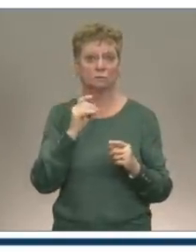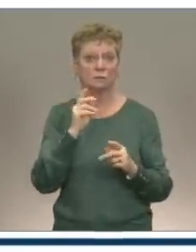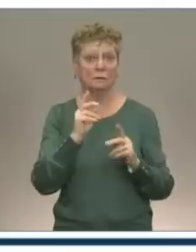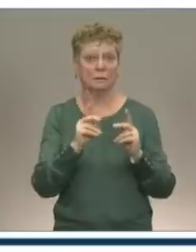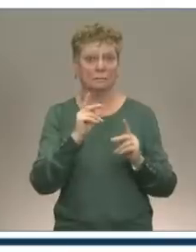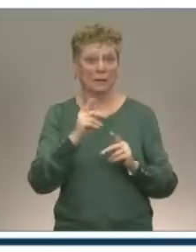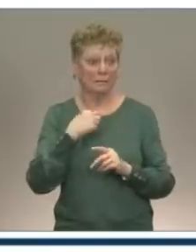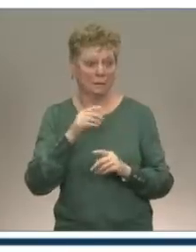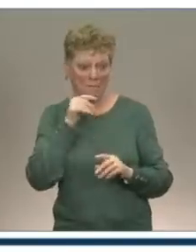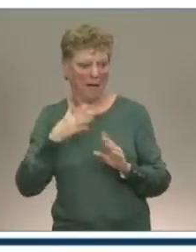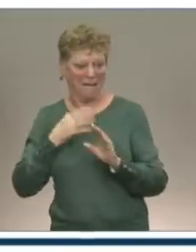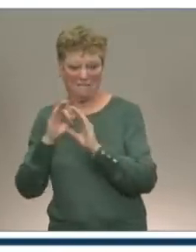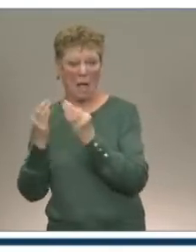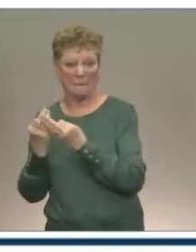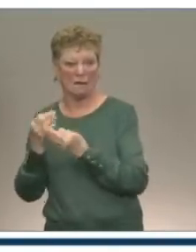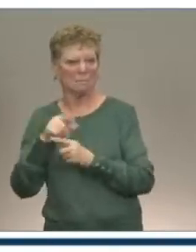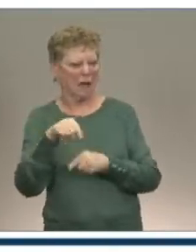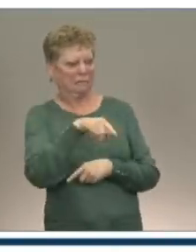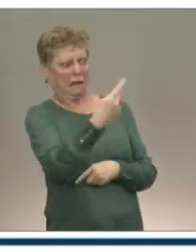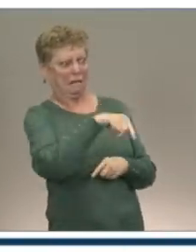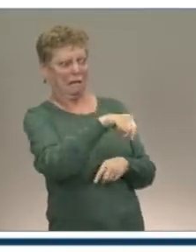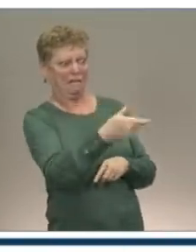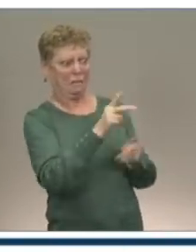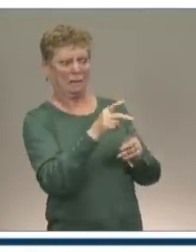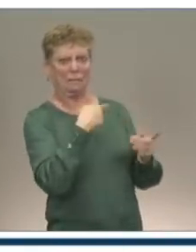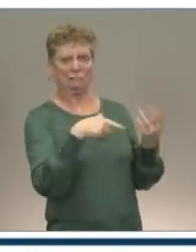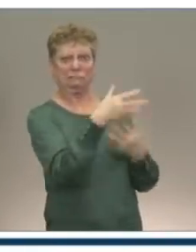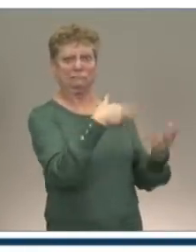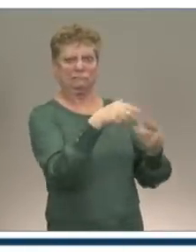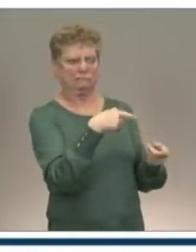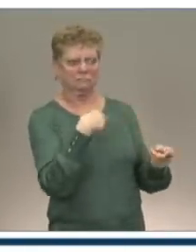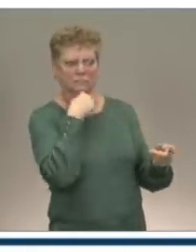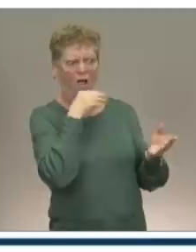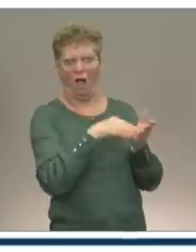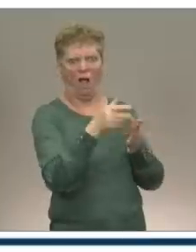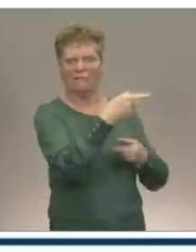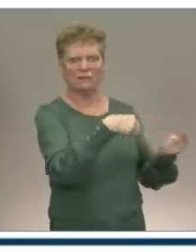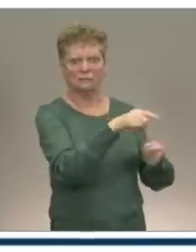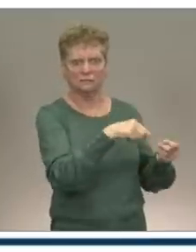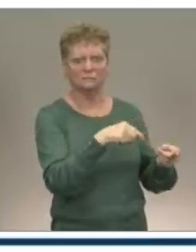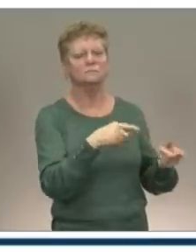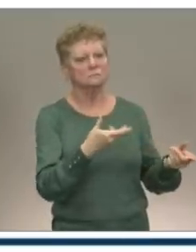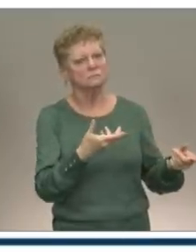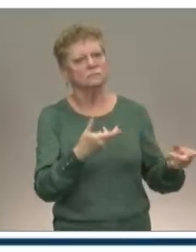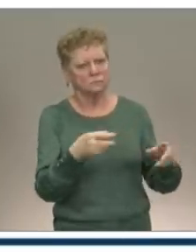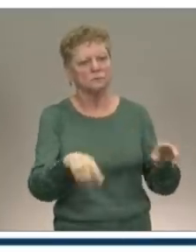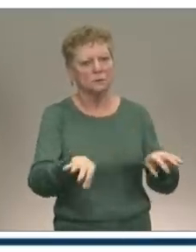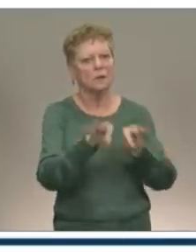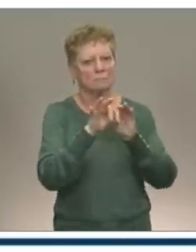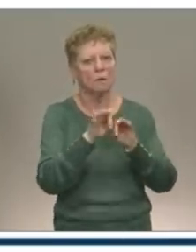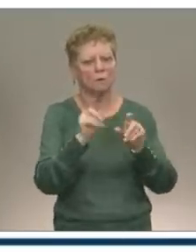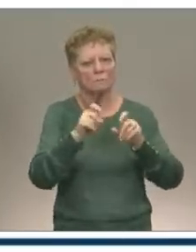close family or social circle even though they're not required mandatory under under the under the